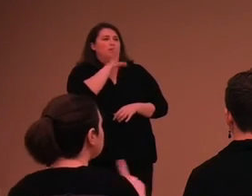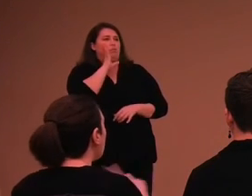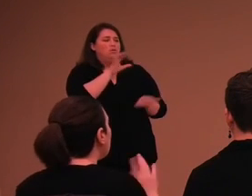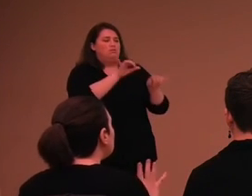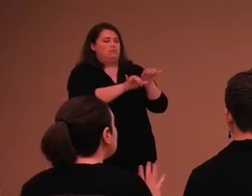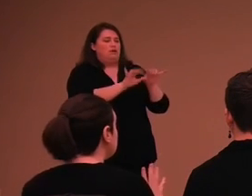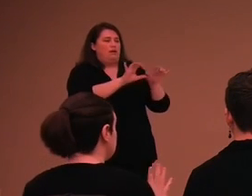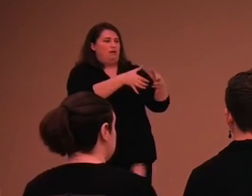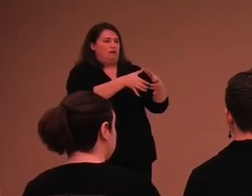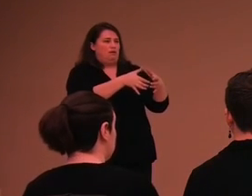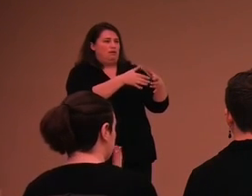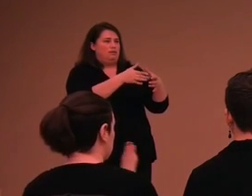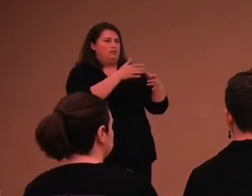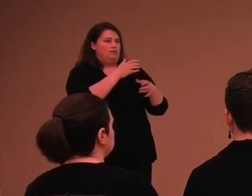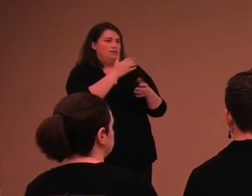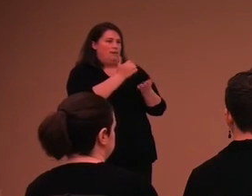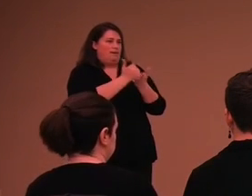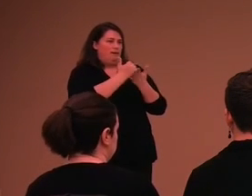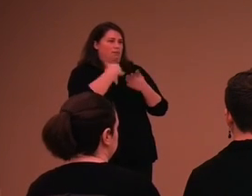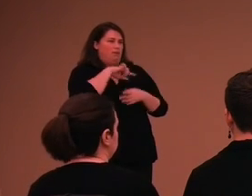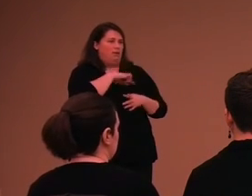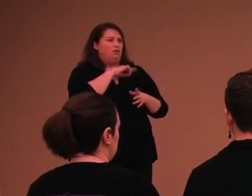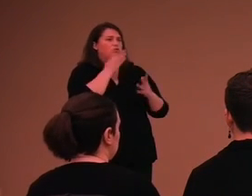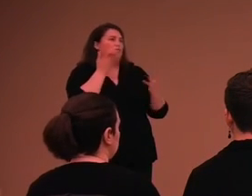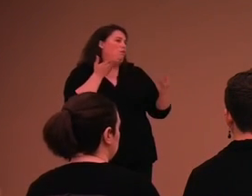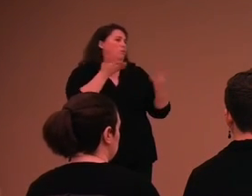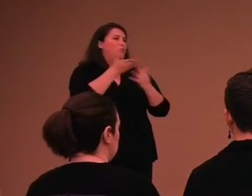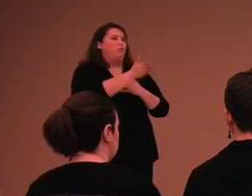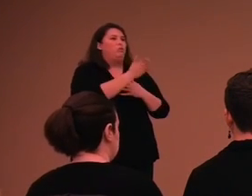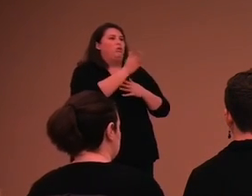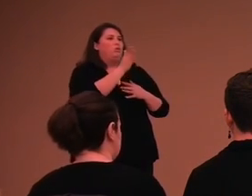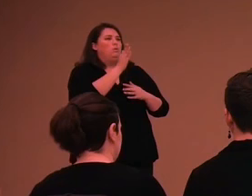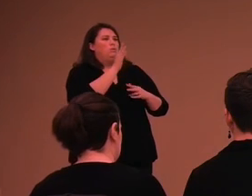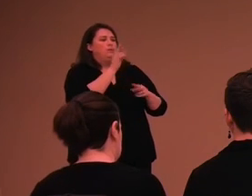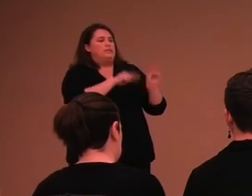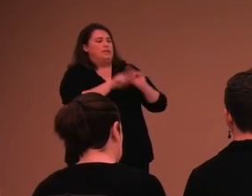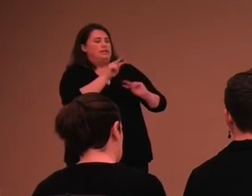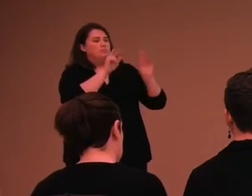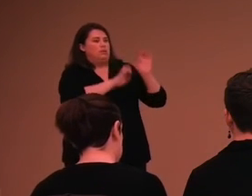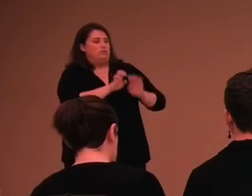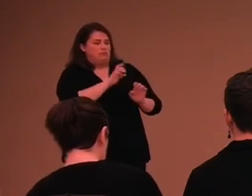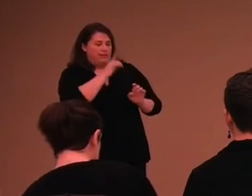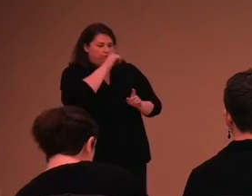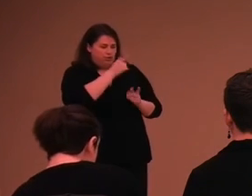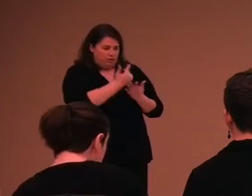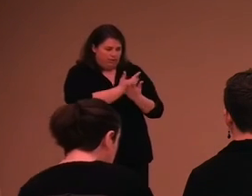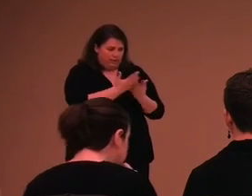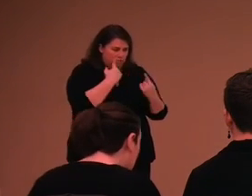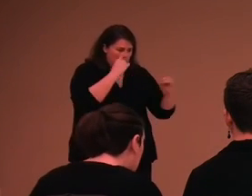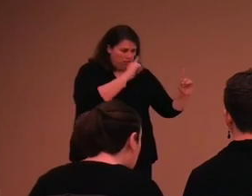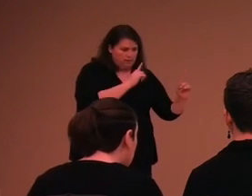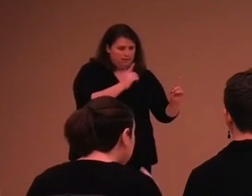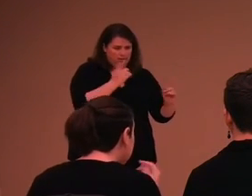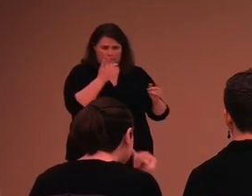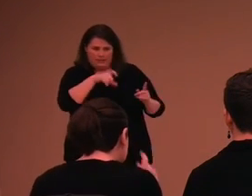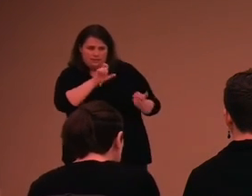To help us through the assessment stage Of figuring out how things are working things need to be modified and where we need to go with that